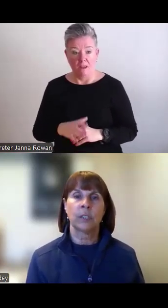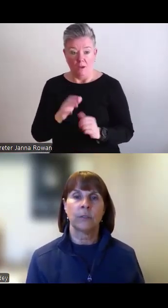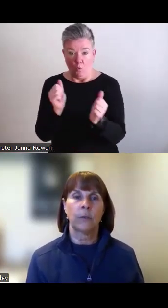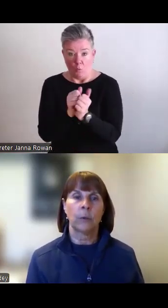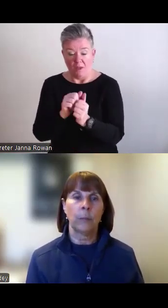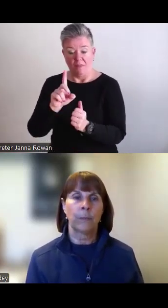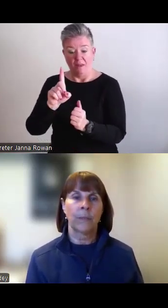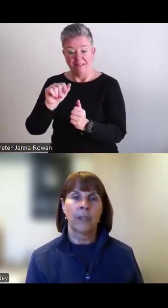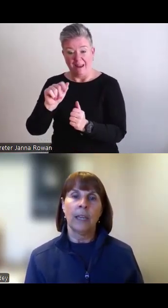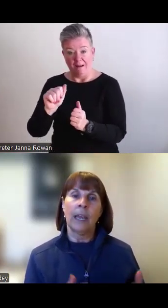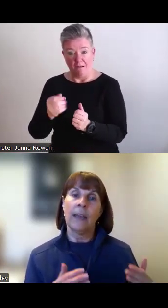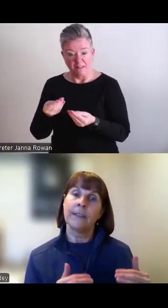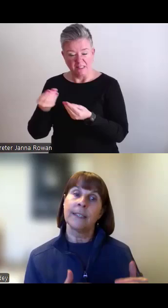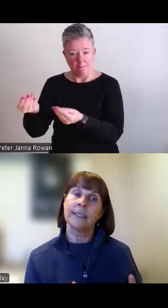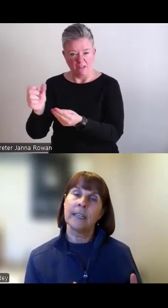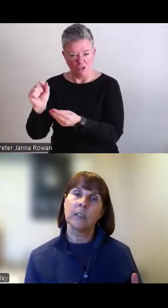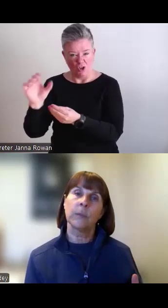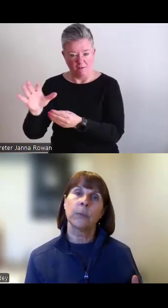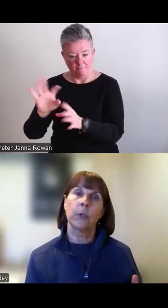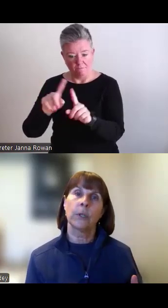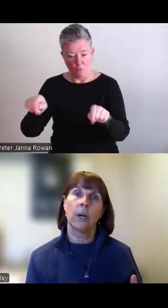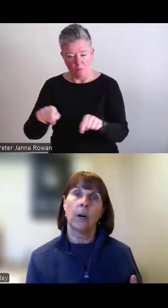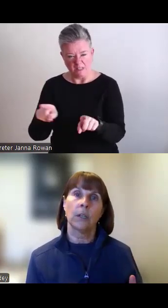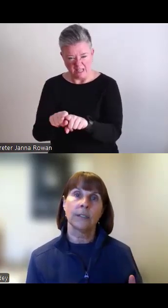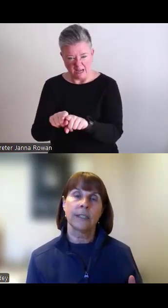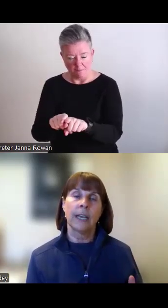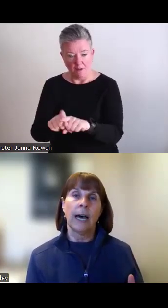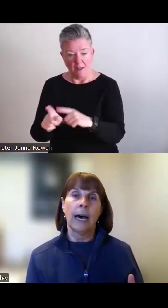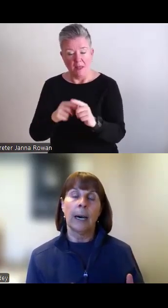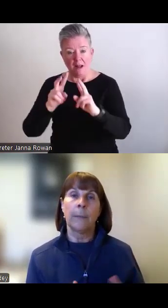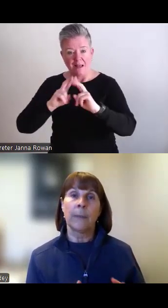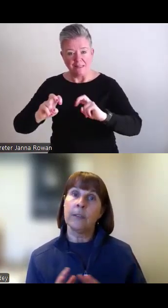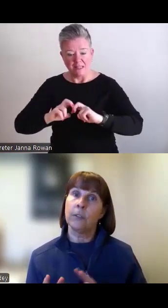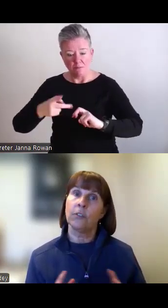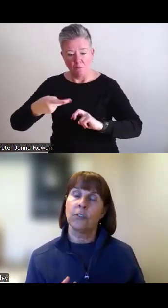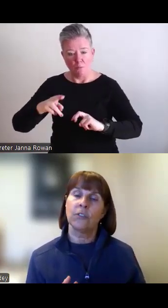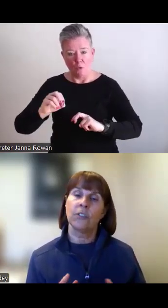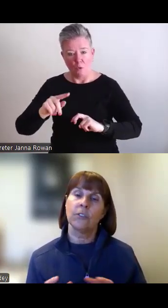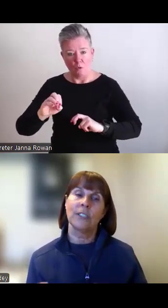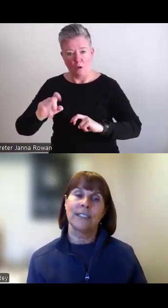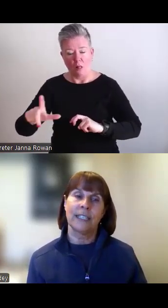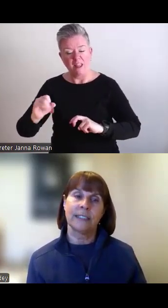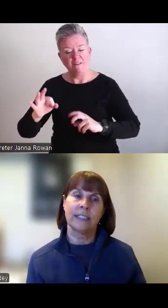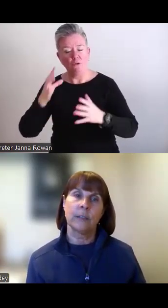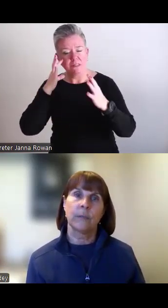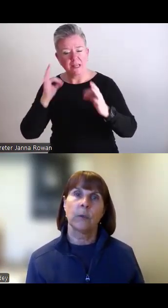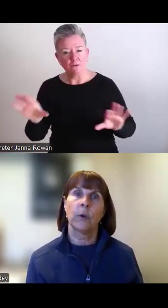submission form and then the assessment protocols. If you choose to do the DAYC